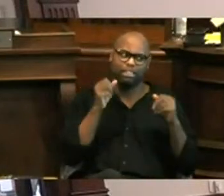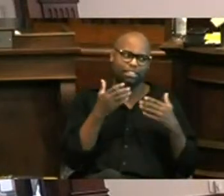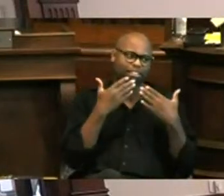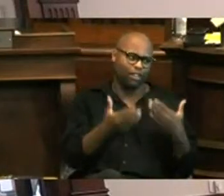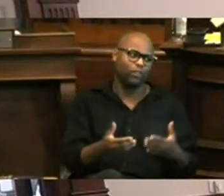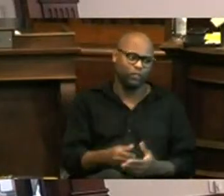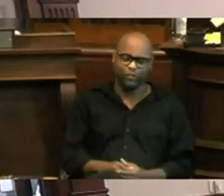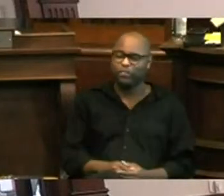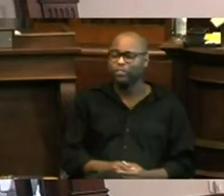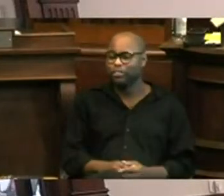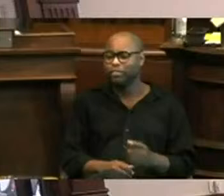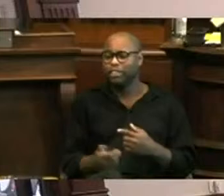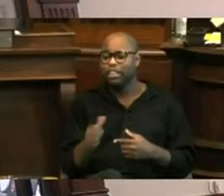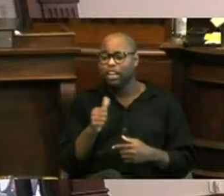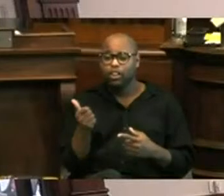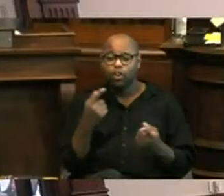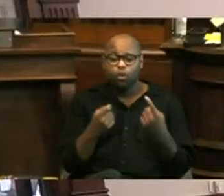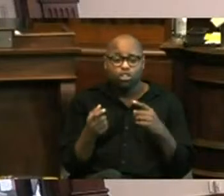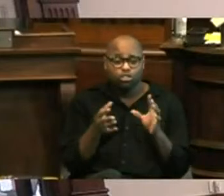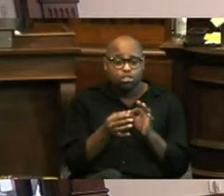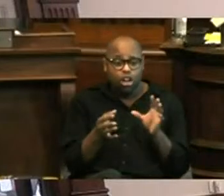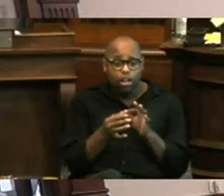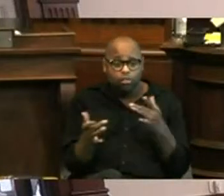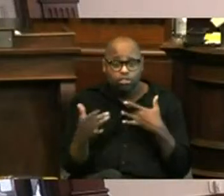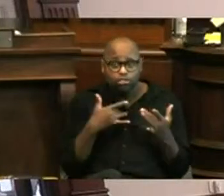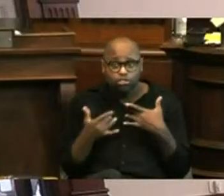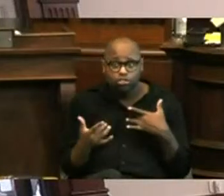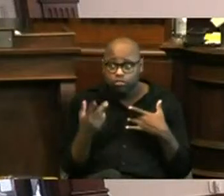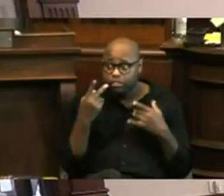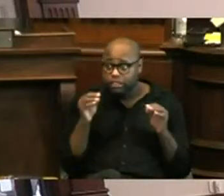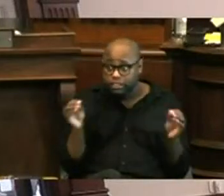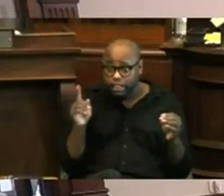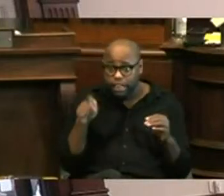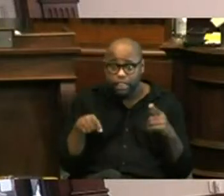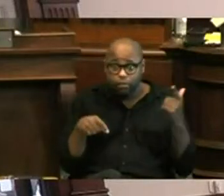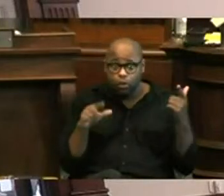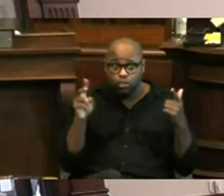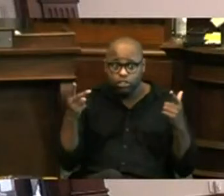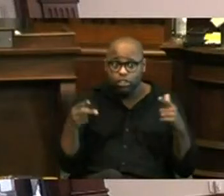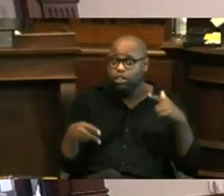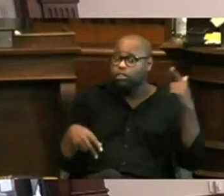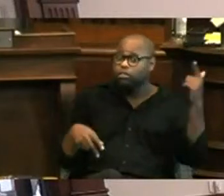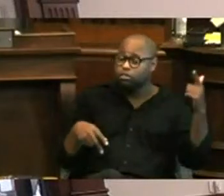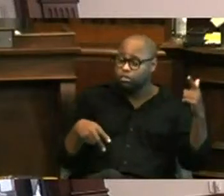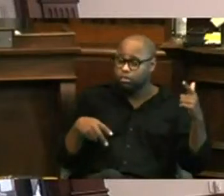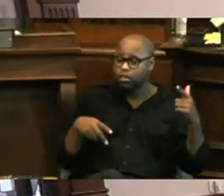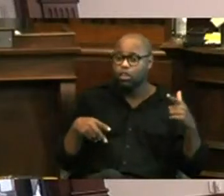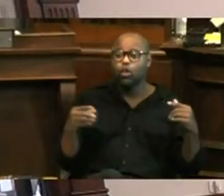see so many family units. So this is amazing. Thank you. Any